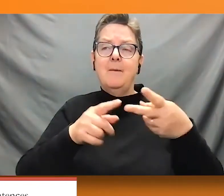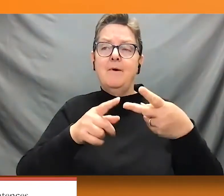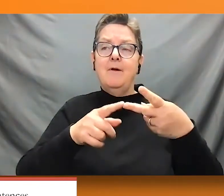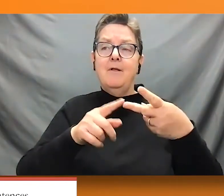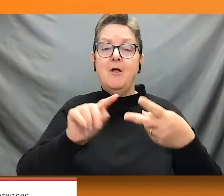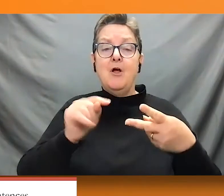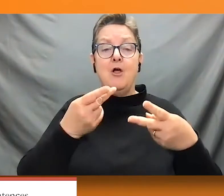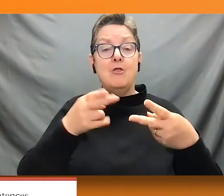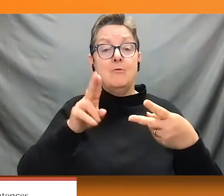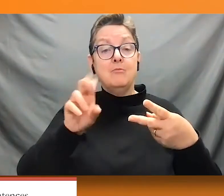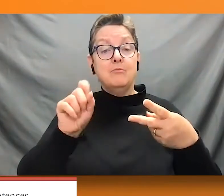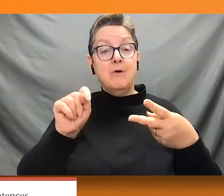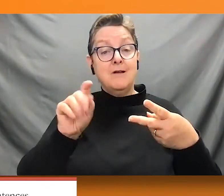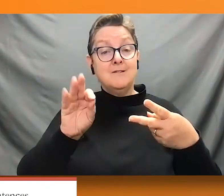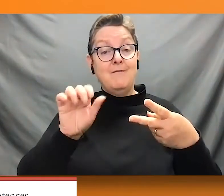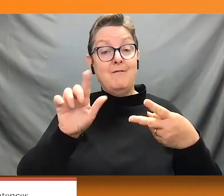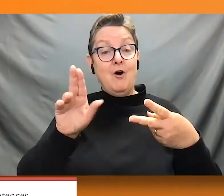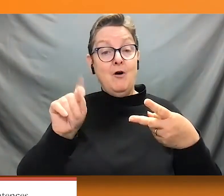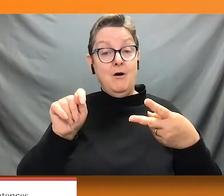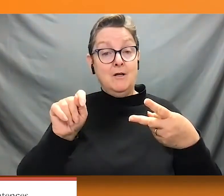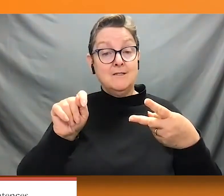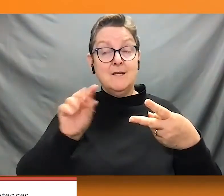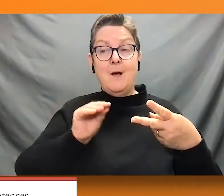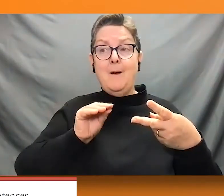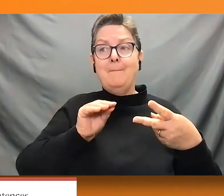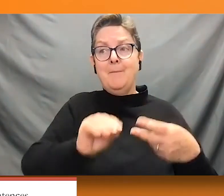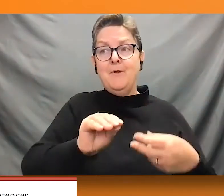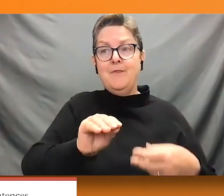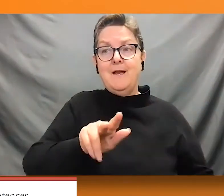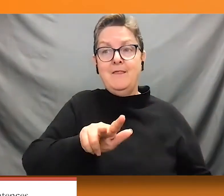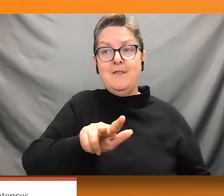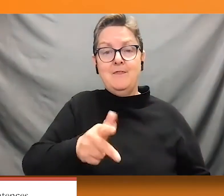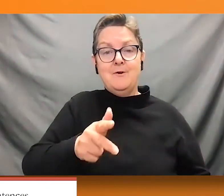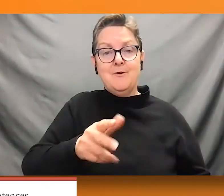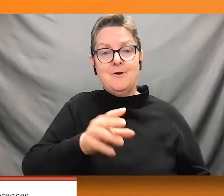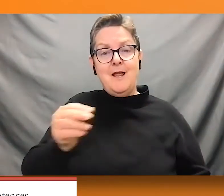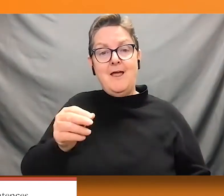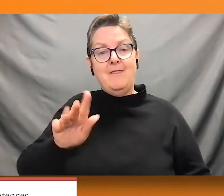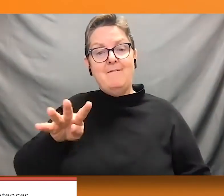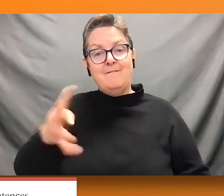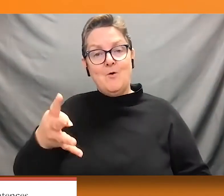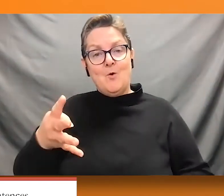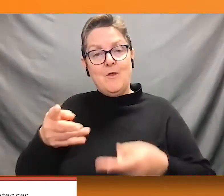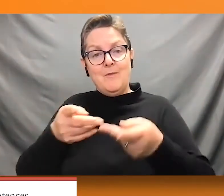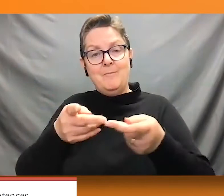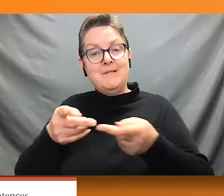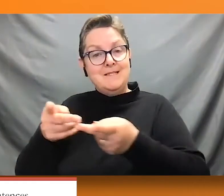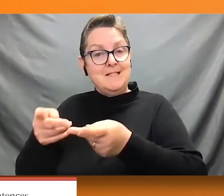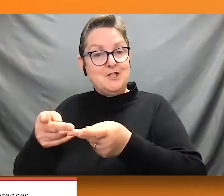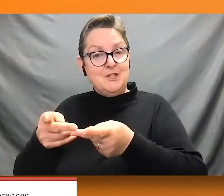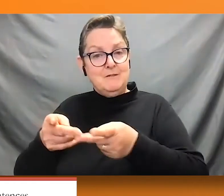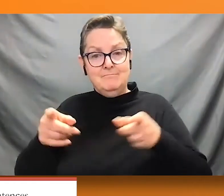So, a little bit more complicated task than just making up a sentence, right? But we can see where do they know